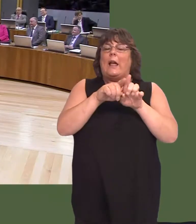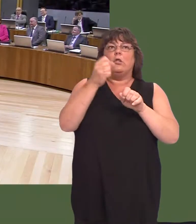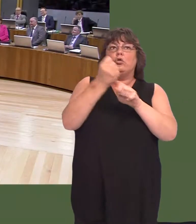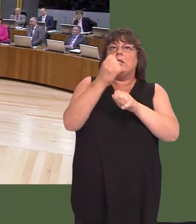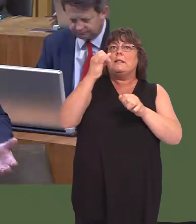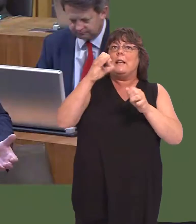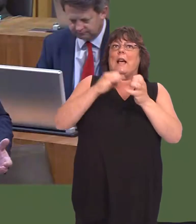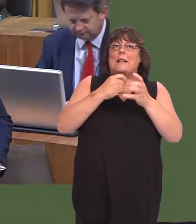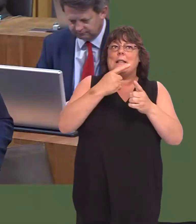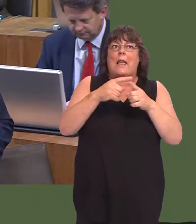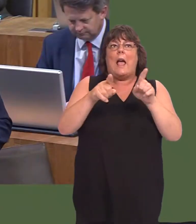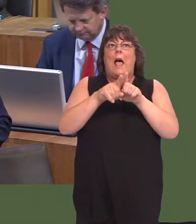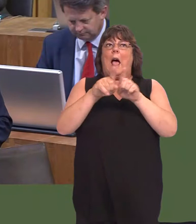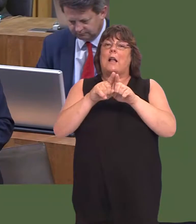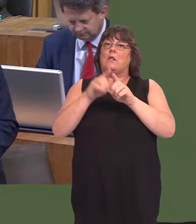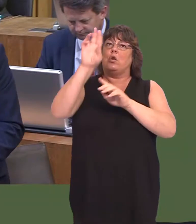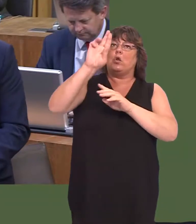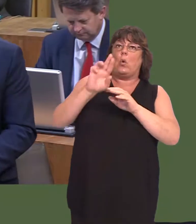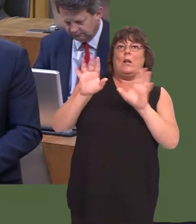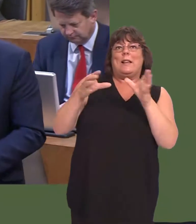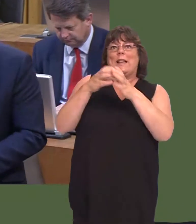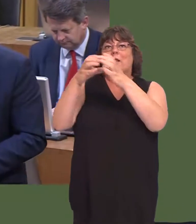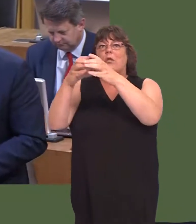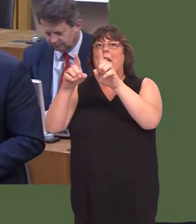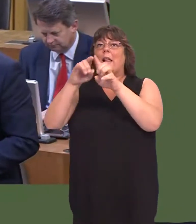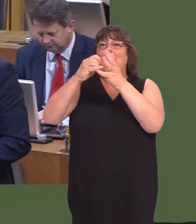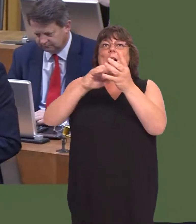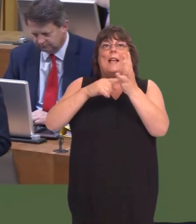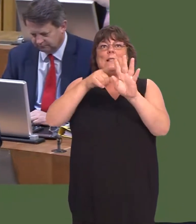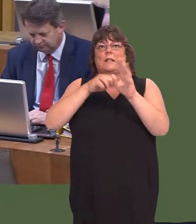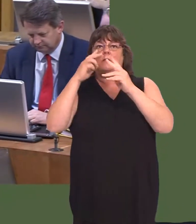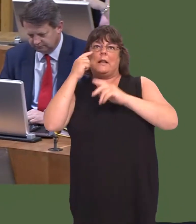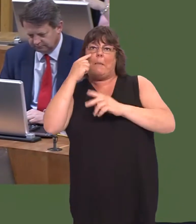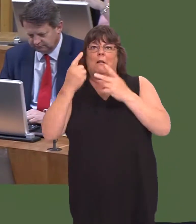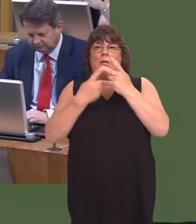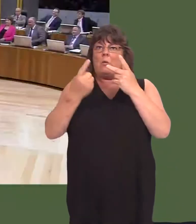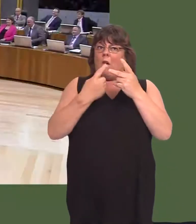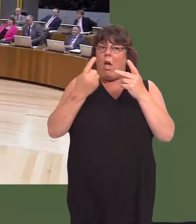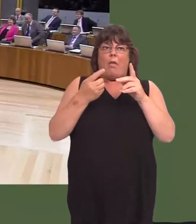performance, the closing of the attainment gap, school categorisation and Estyn inspections. Andrew R.T.